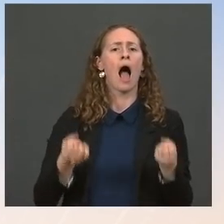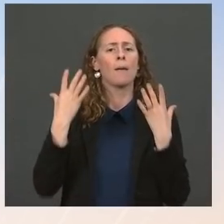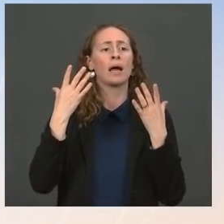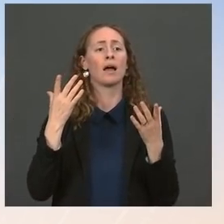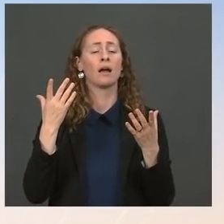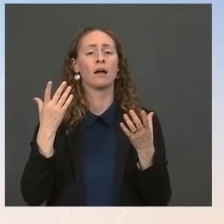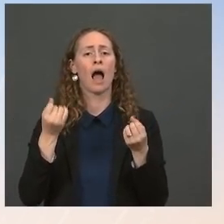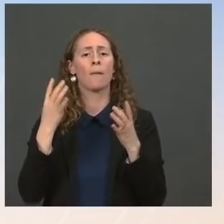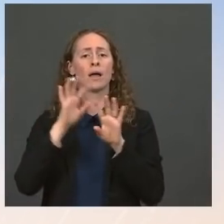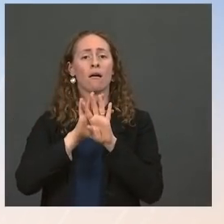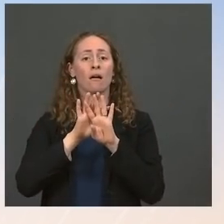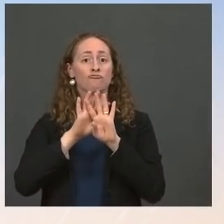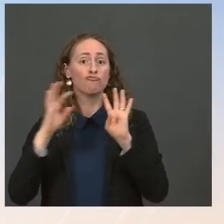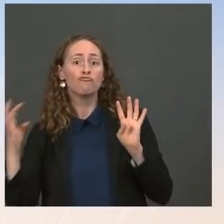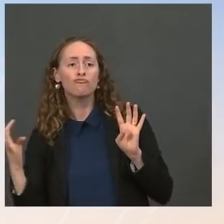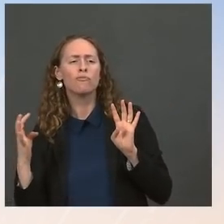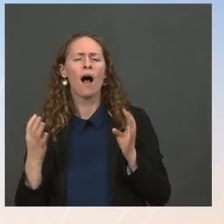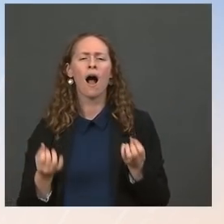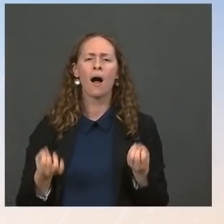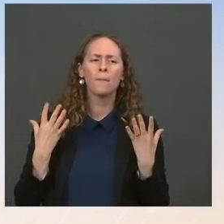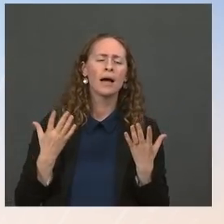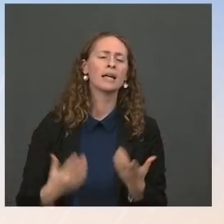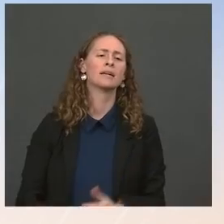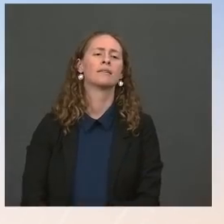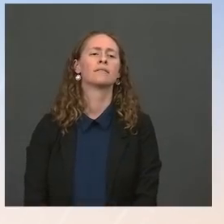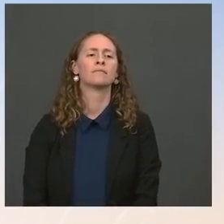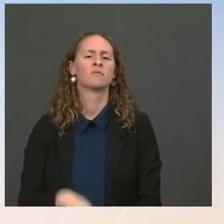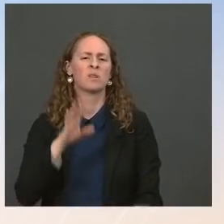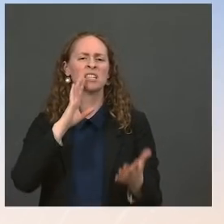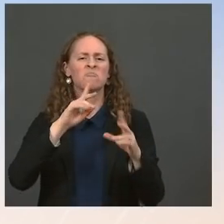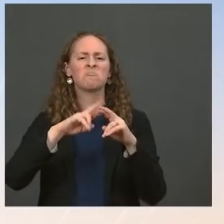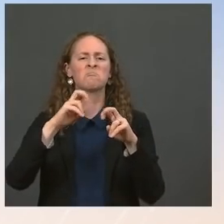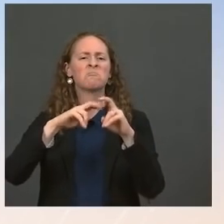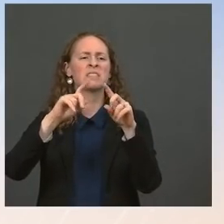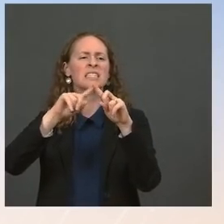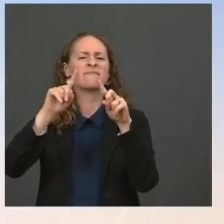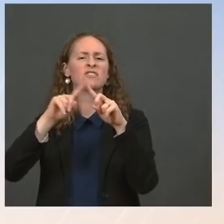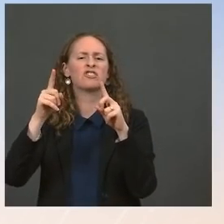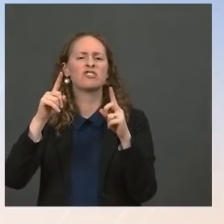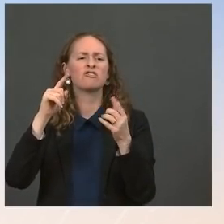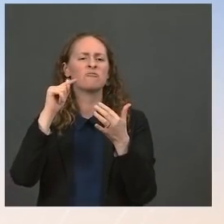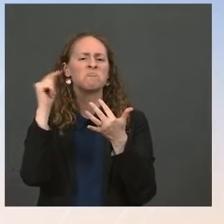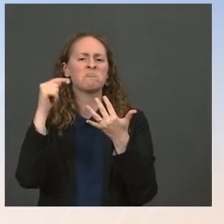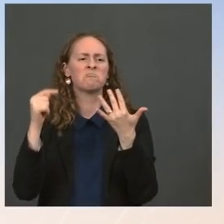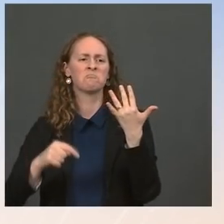And that's what they'll be looking at, which will be reflected in the preliminary discussion materials.